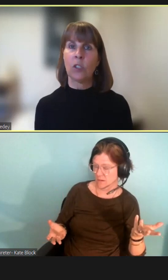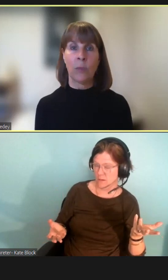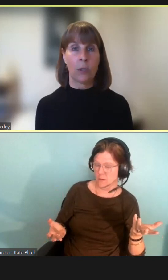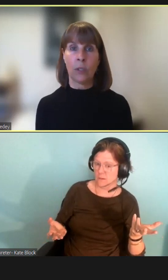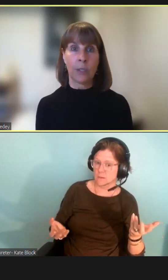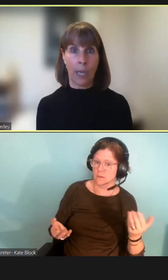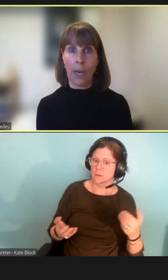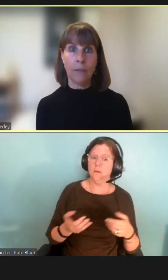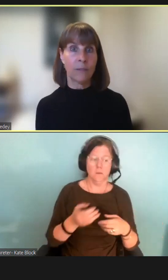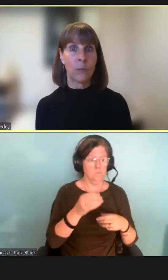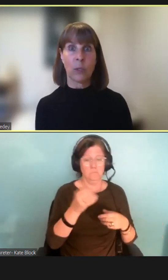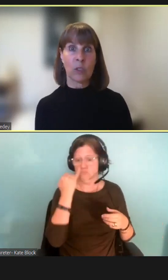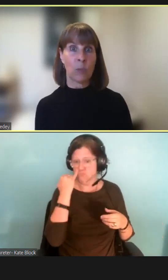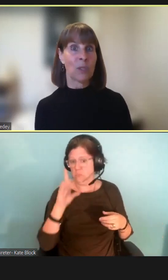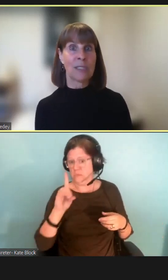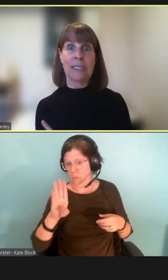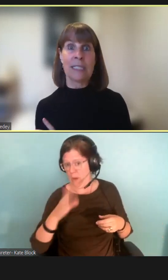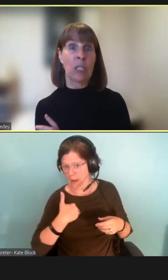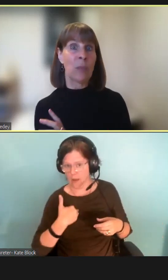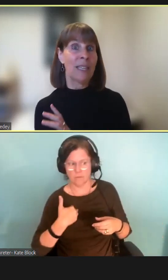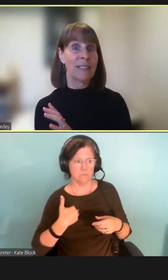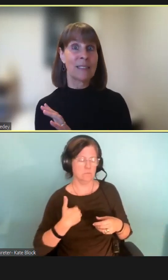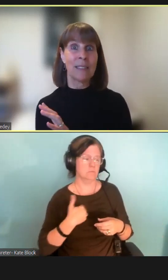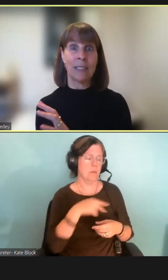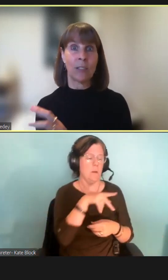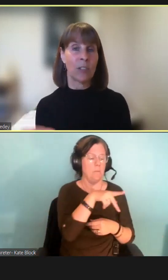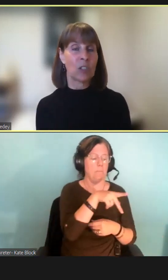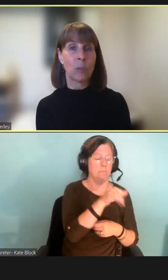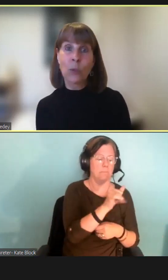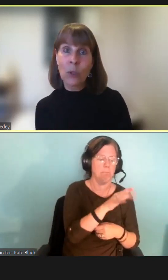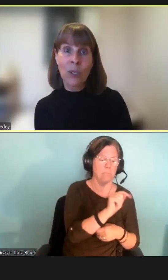currently have whether it's a part C database an Intervention Program